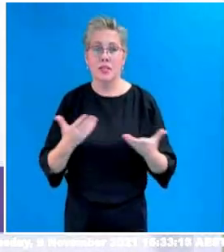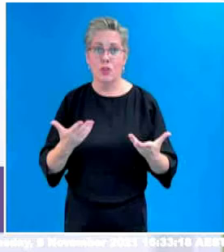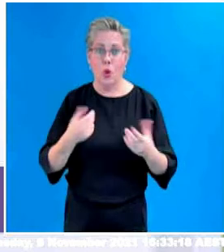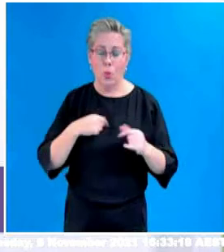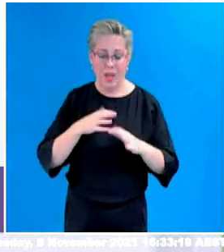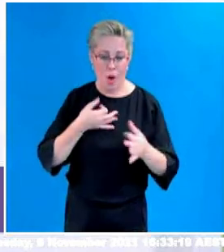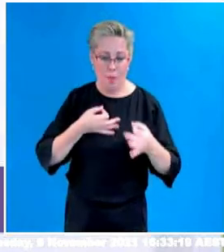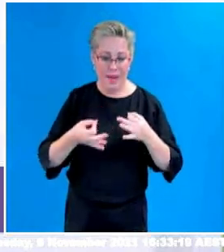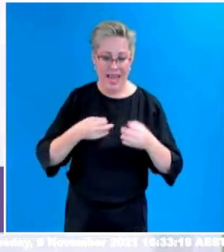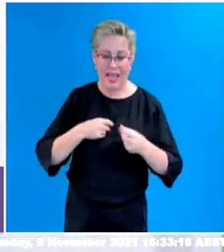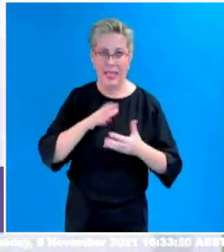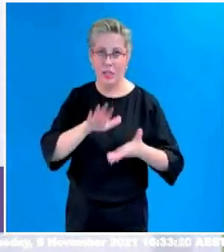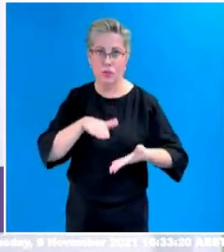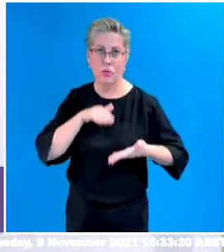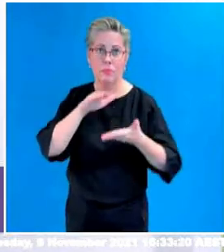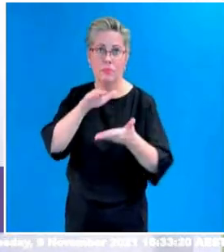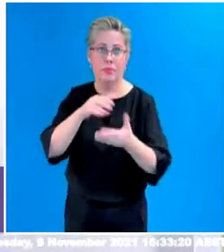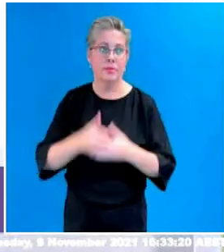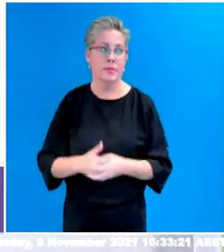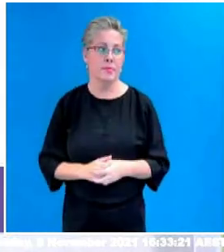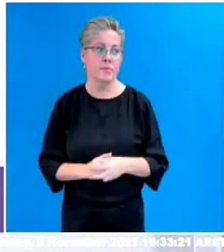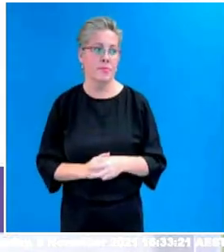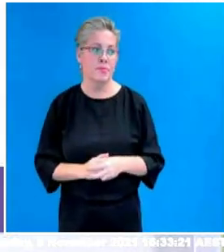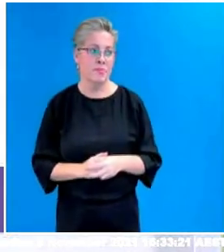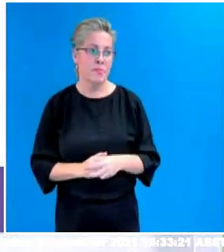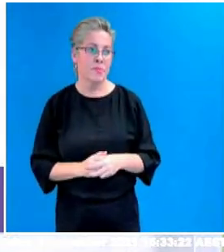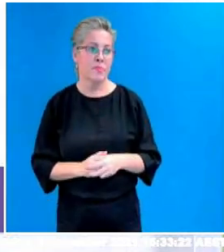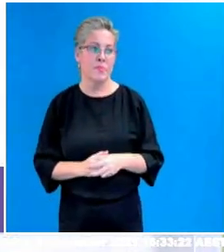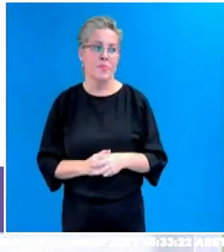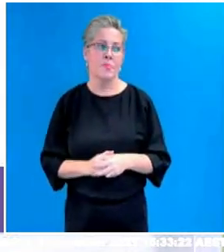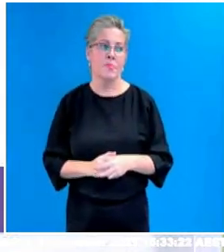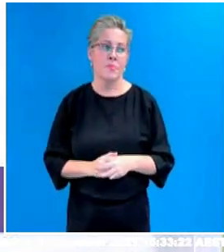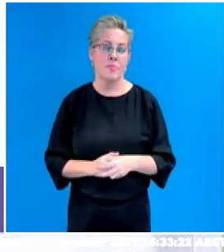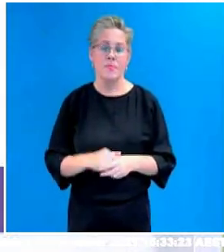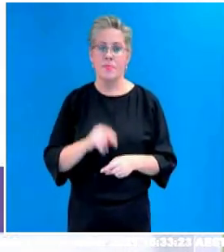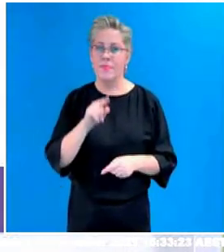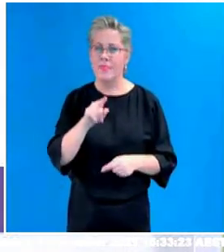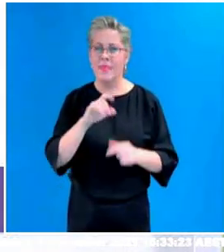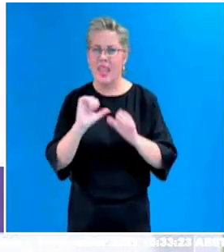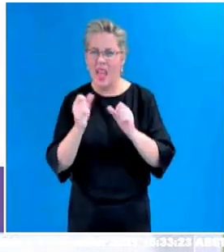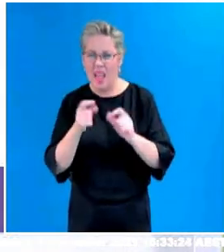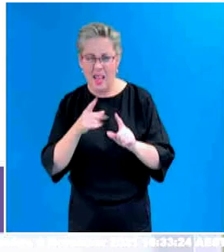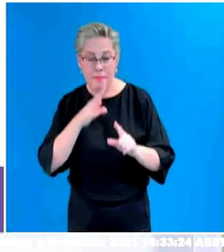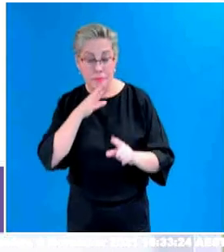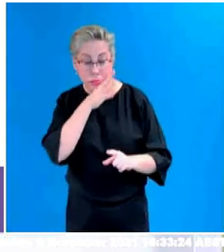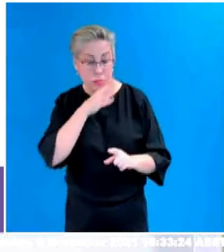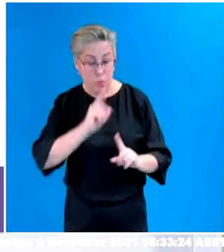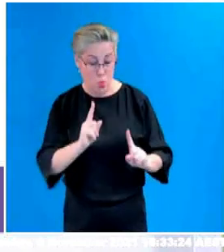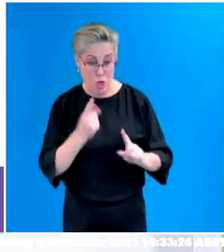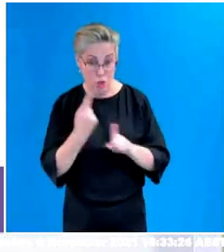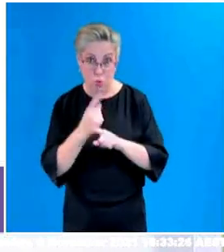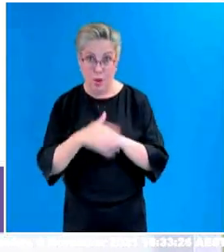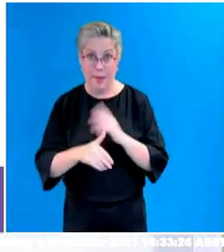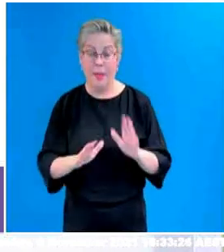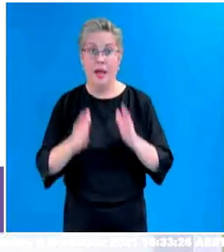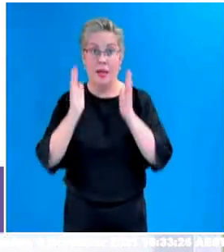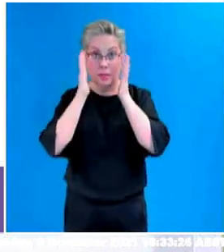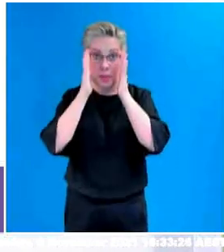what sort of background material? That would be the material, I think, you will find in volume 3 of